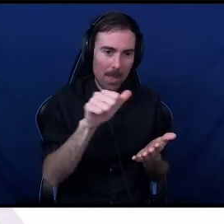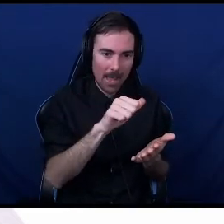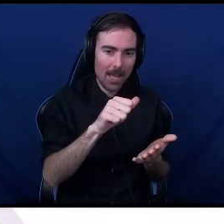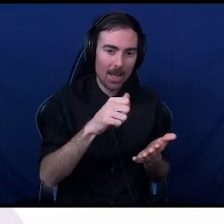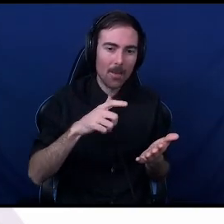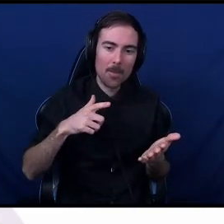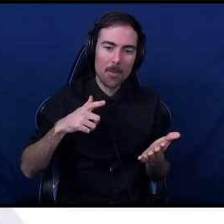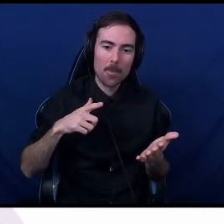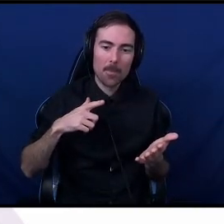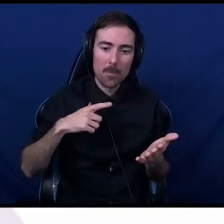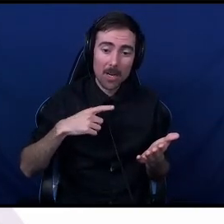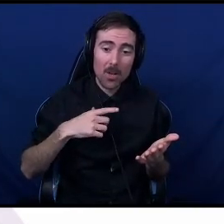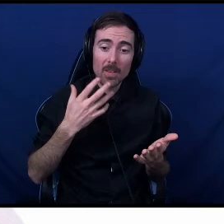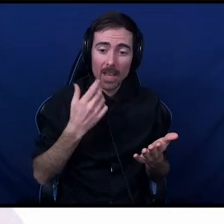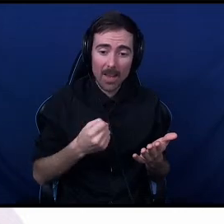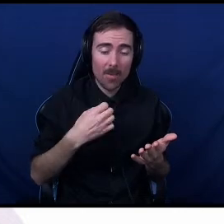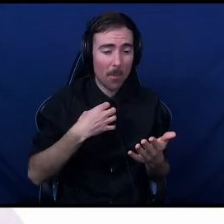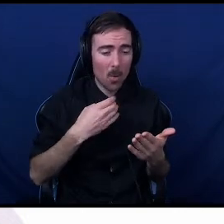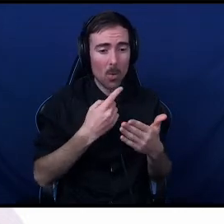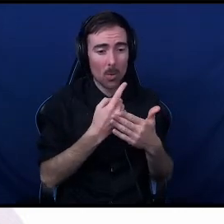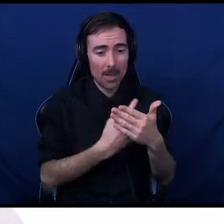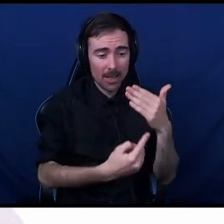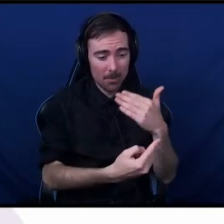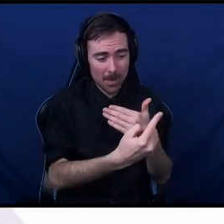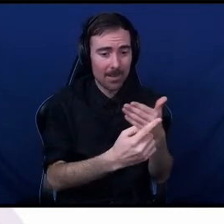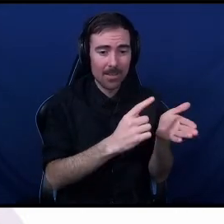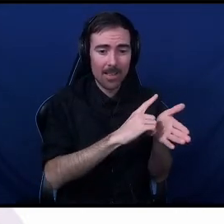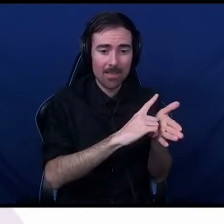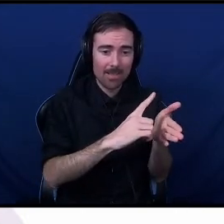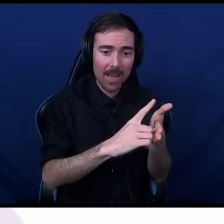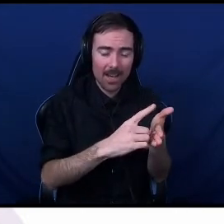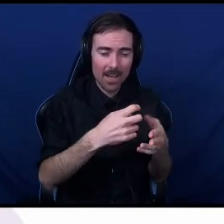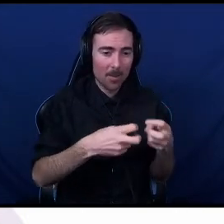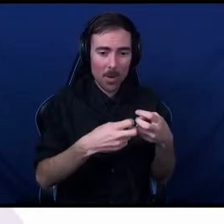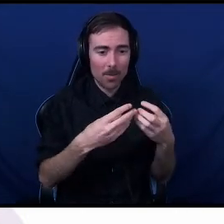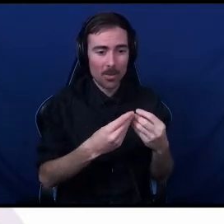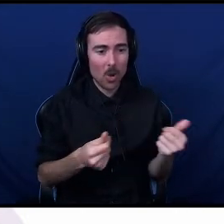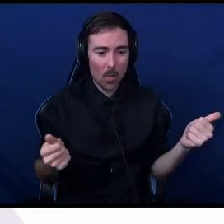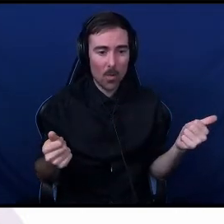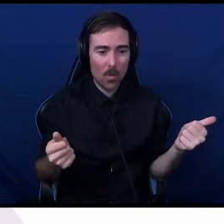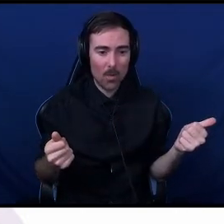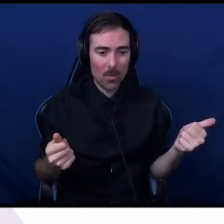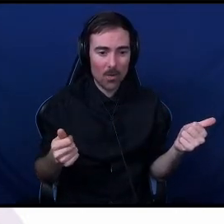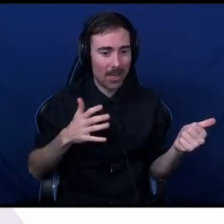We end up having solved the problems today that enable people to be more independent for longer, like, I'm sure that